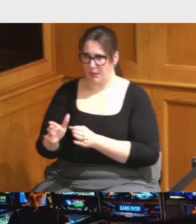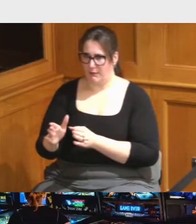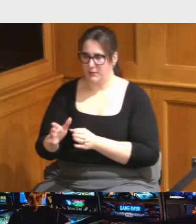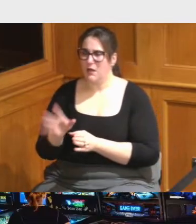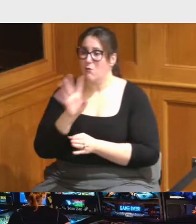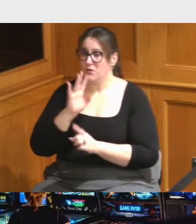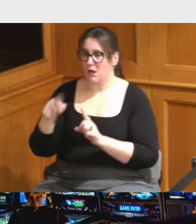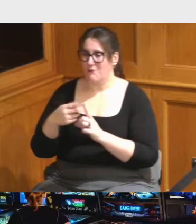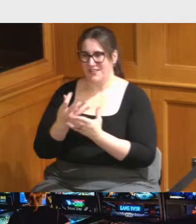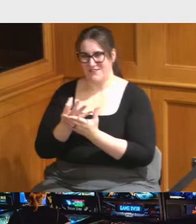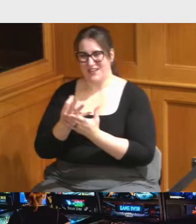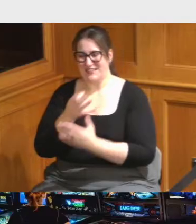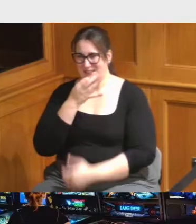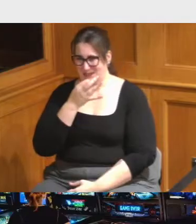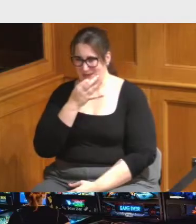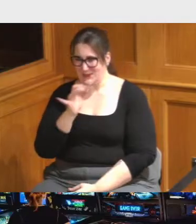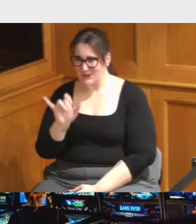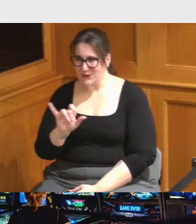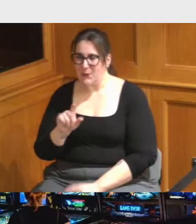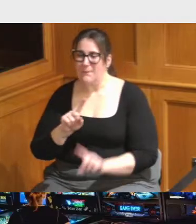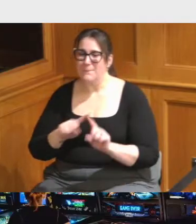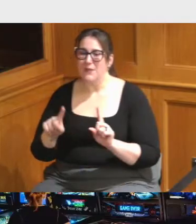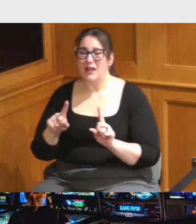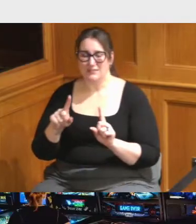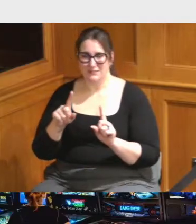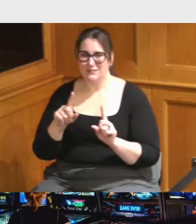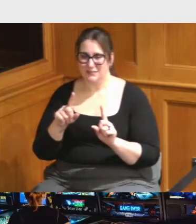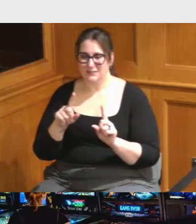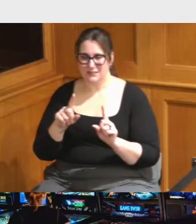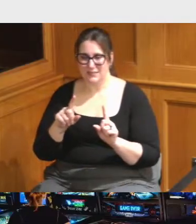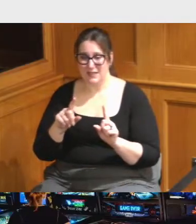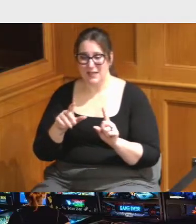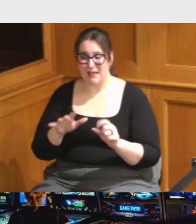financial side of this but ultimately I think this a district of this scale